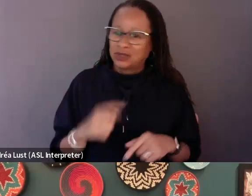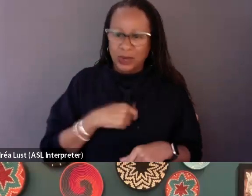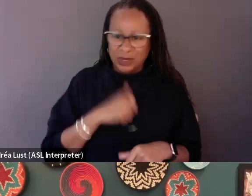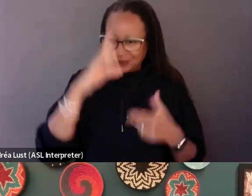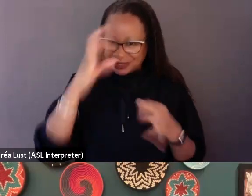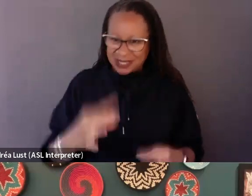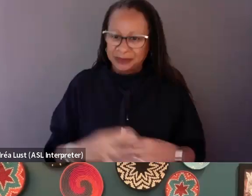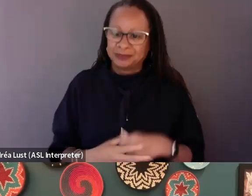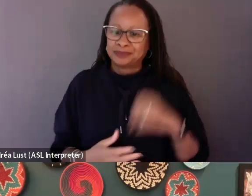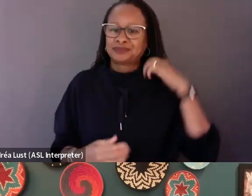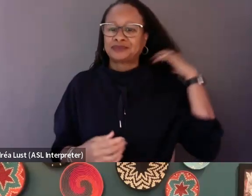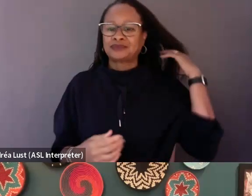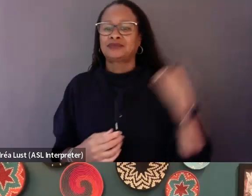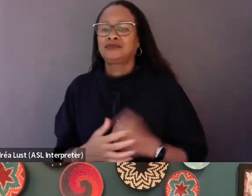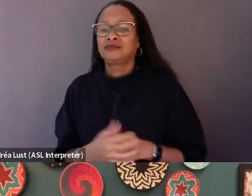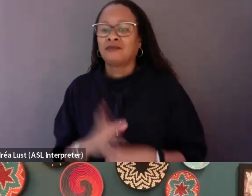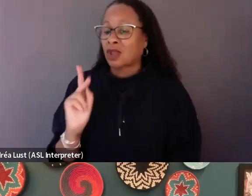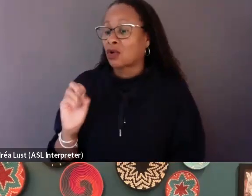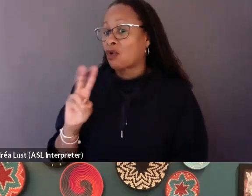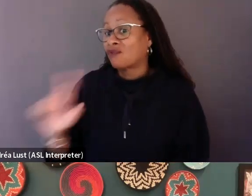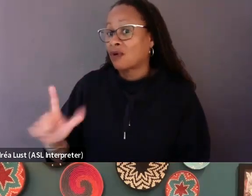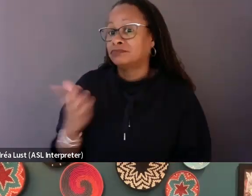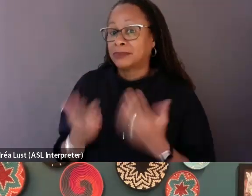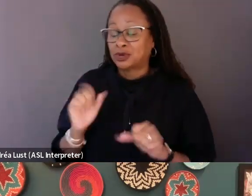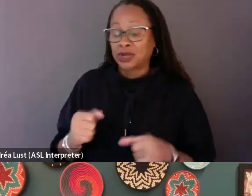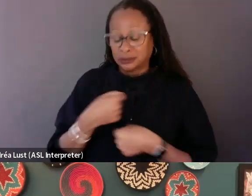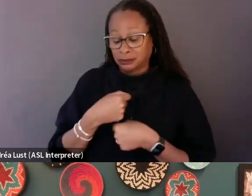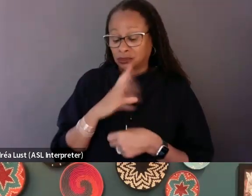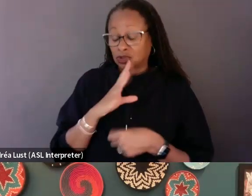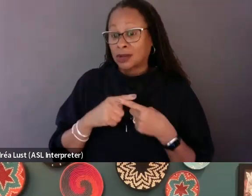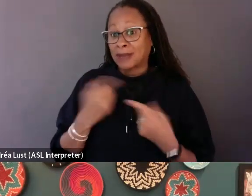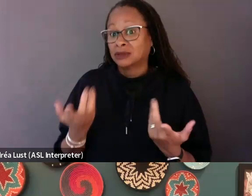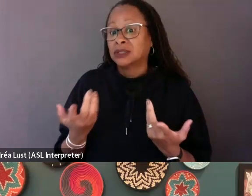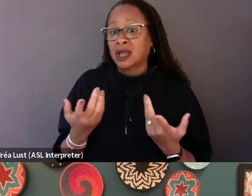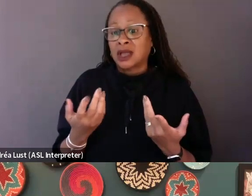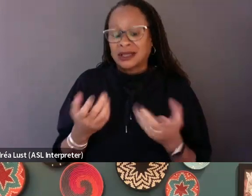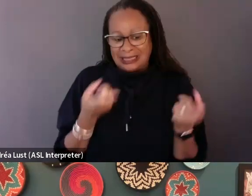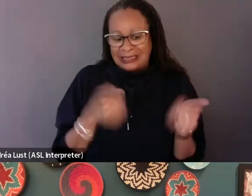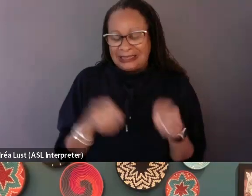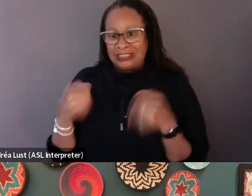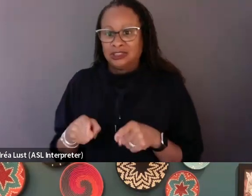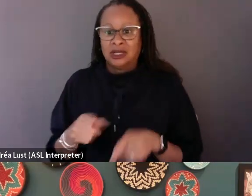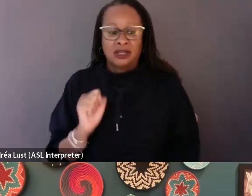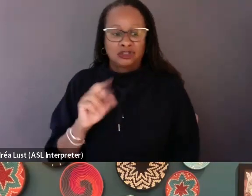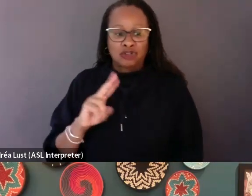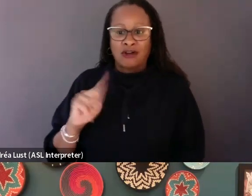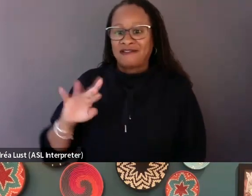And Koval, perhaps you could talk about the conditions there. Sarvnik mentioned the development as being a major issue